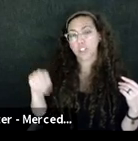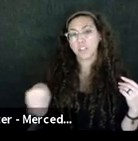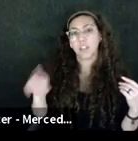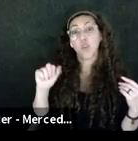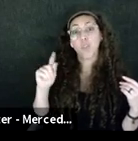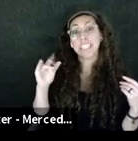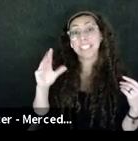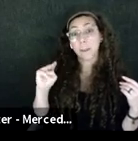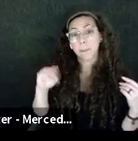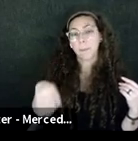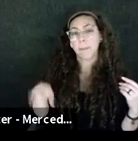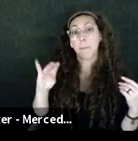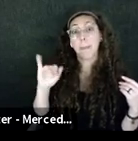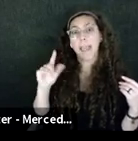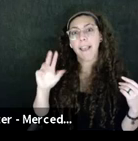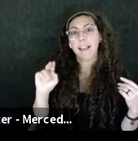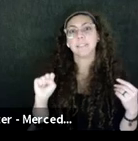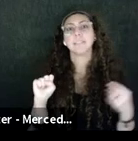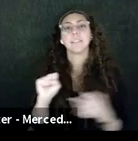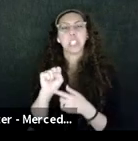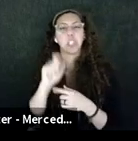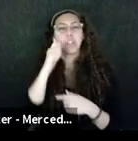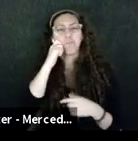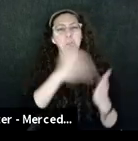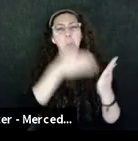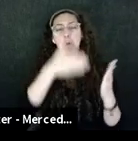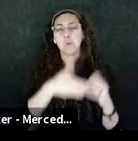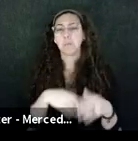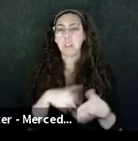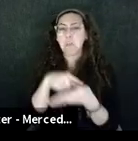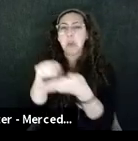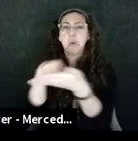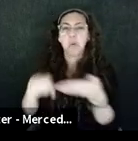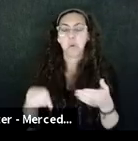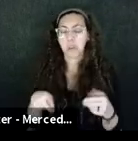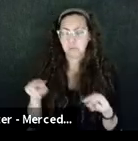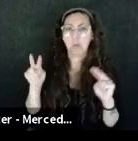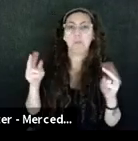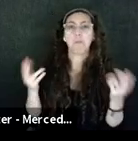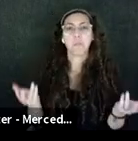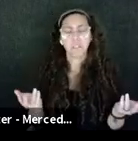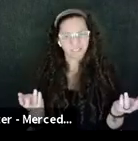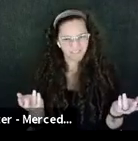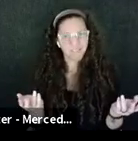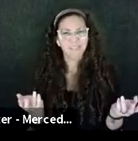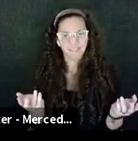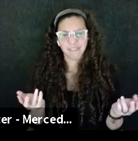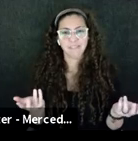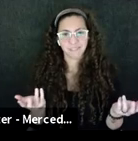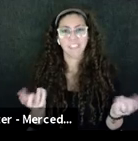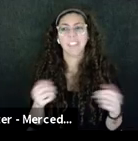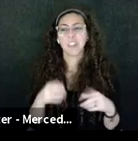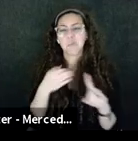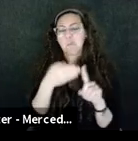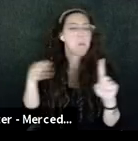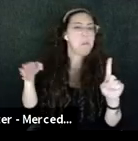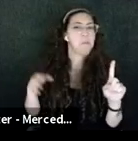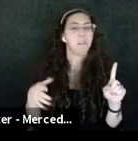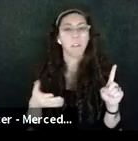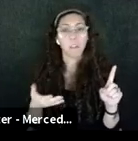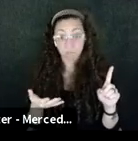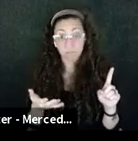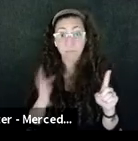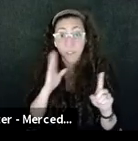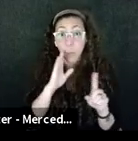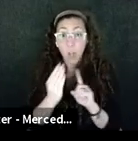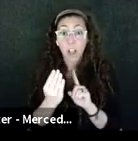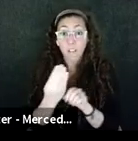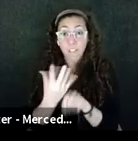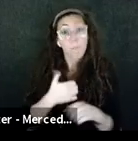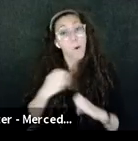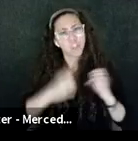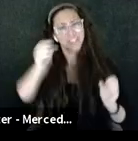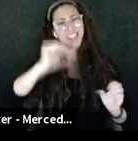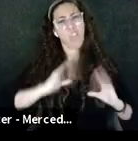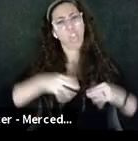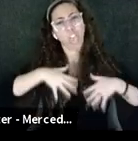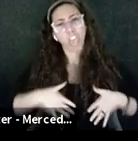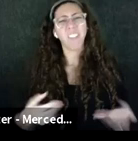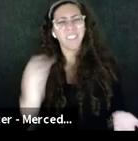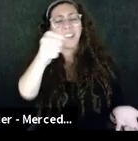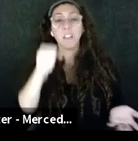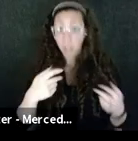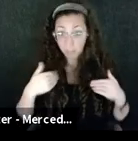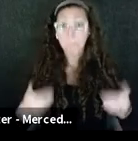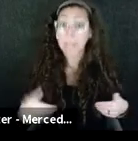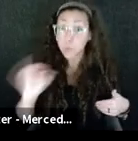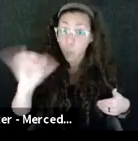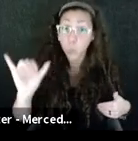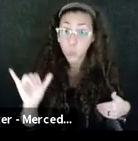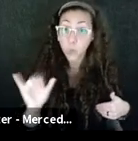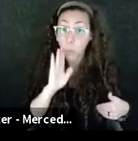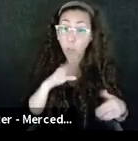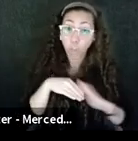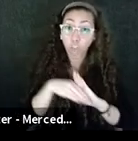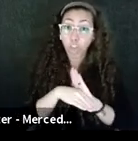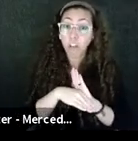Jason Williams: Those things have an impact on us as well. And not just our emotions. They don't just make us angry or sad. They have an effect on our body. So if you have a user who's been experiencing foster care, and they're black